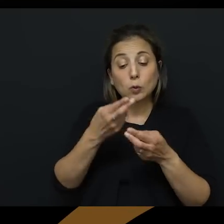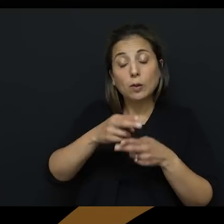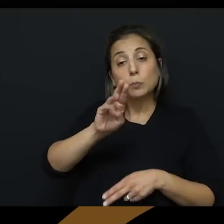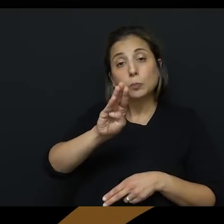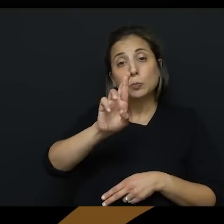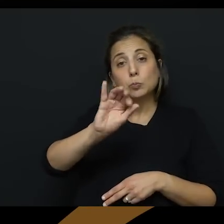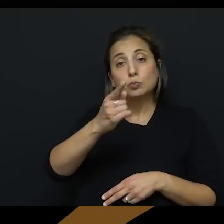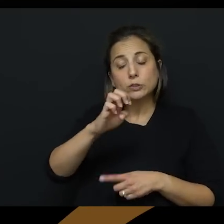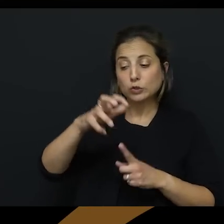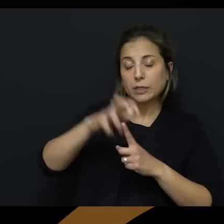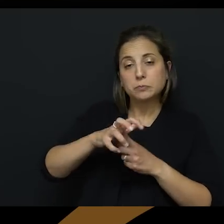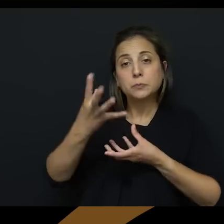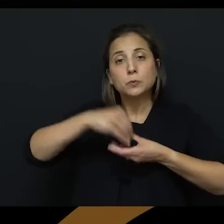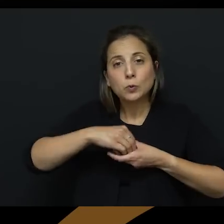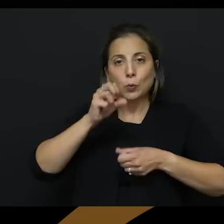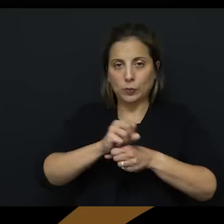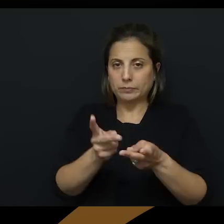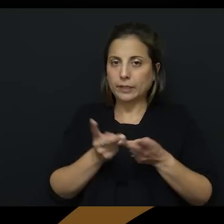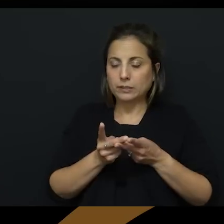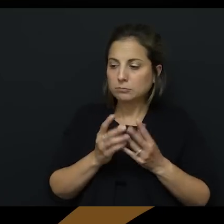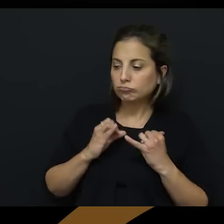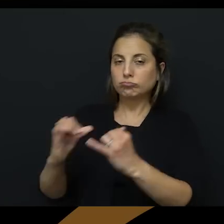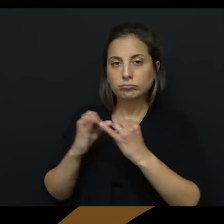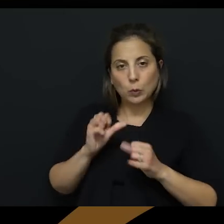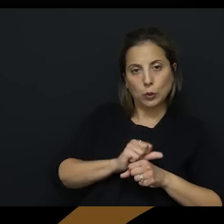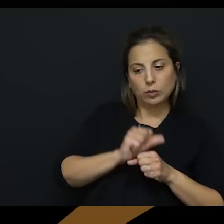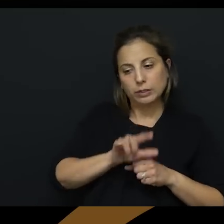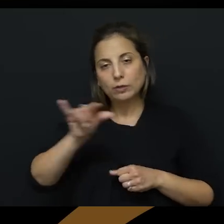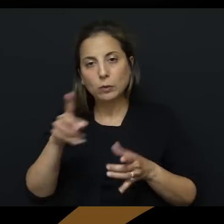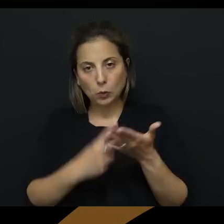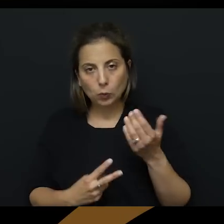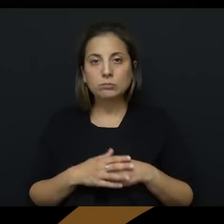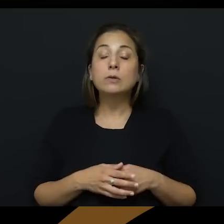champions an inclusive workplace, mirroring our dedication to customers with disabilities.